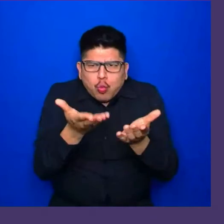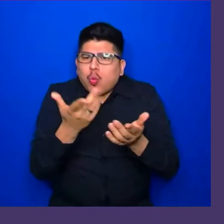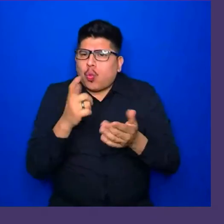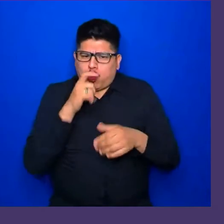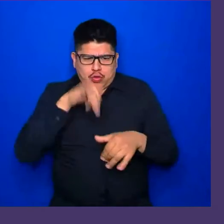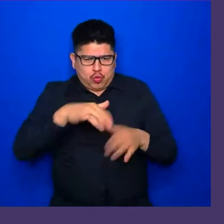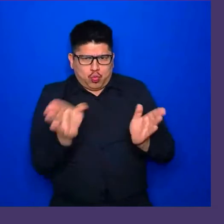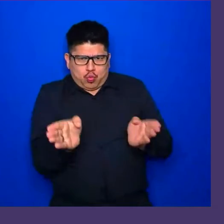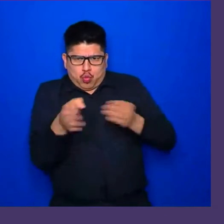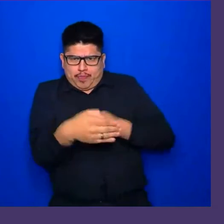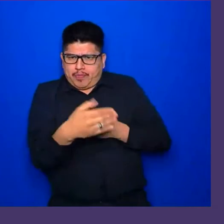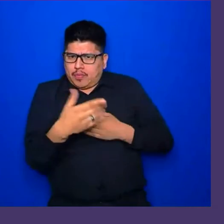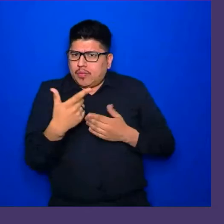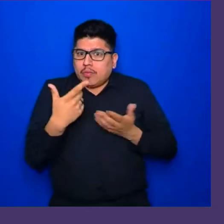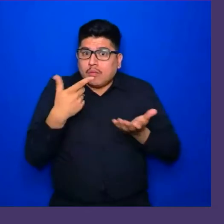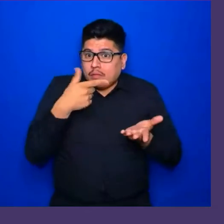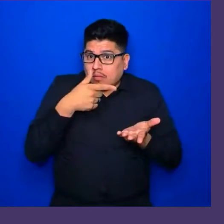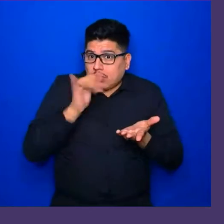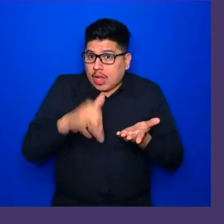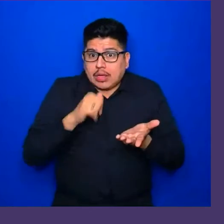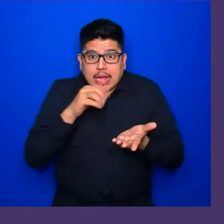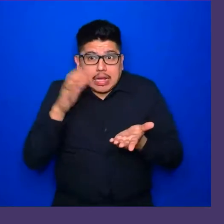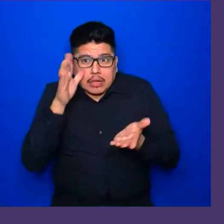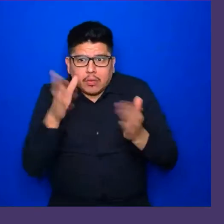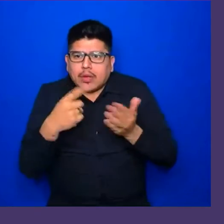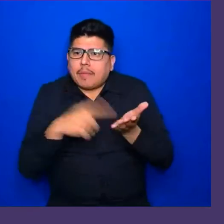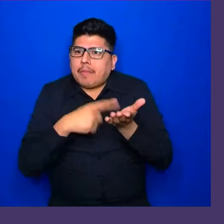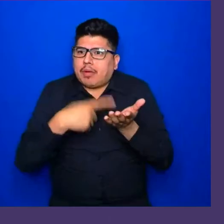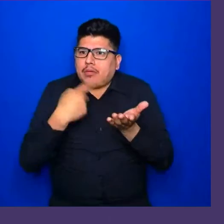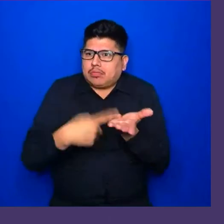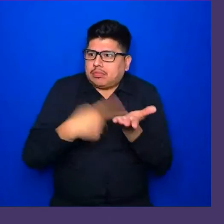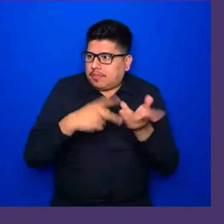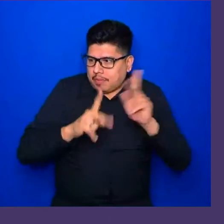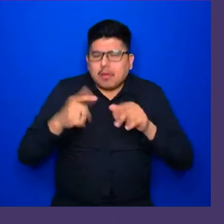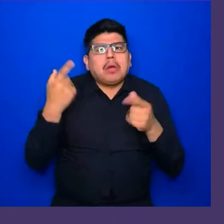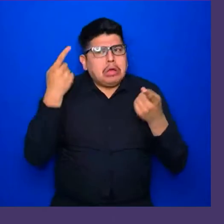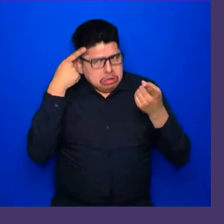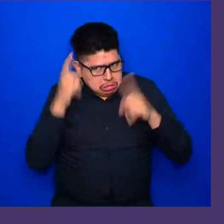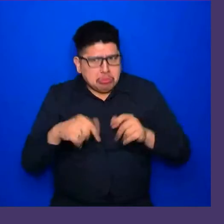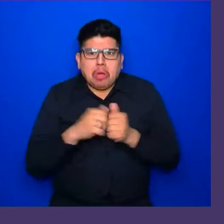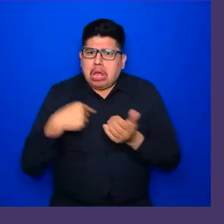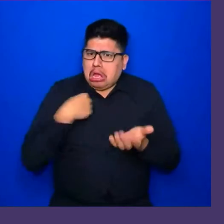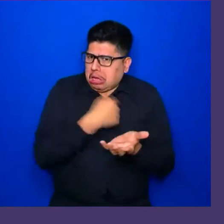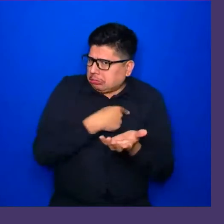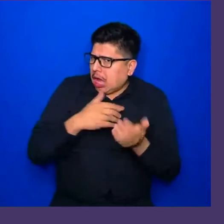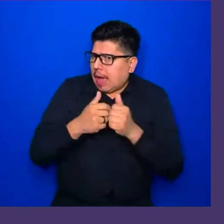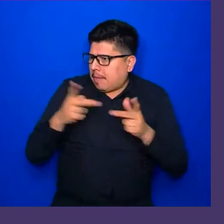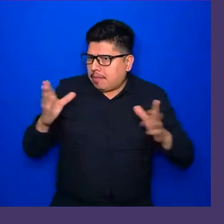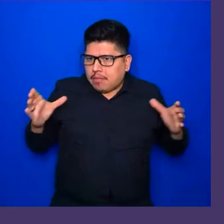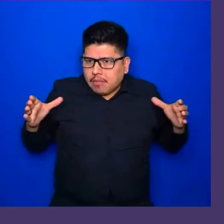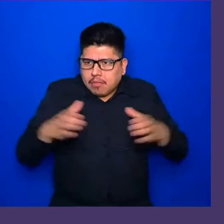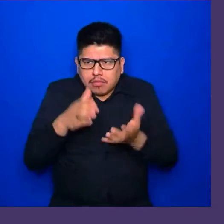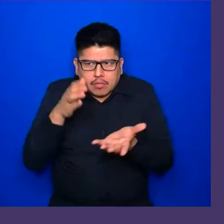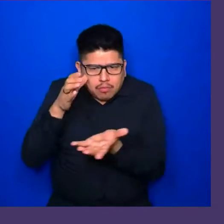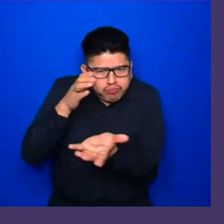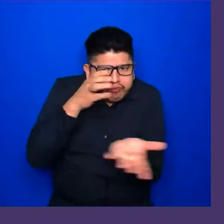already agree with us. How do we bring people that need to hear those messages and carry that work forward with us? How do we keep on building capacity?